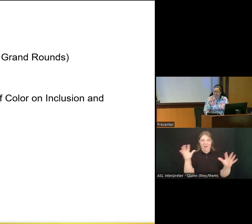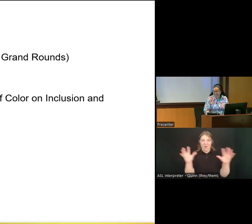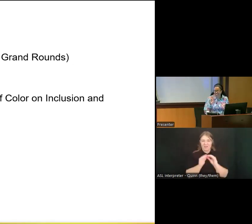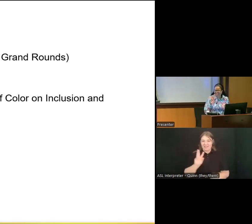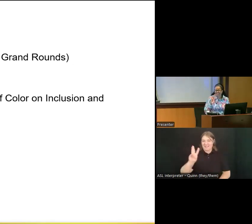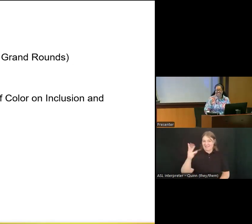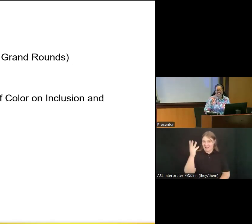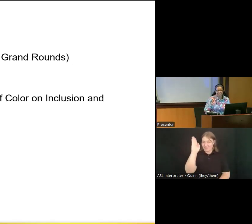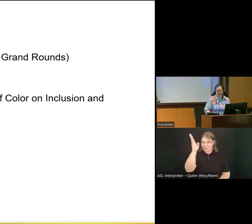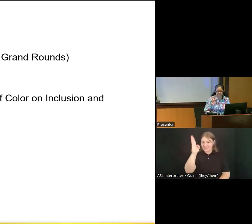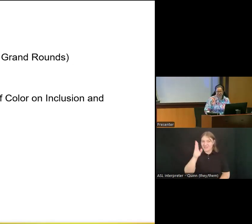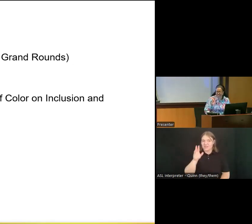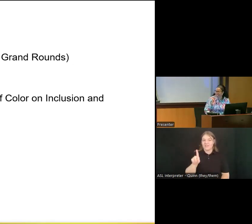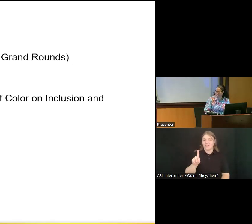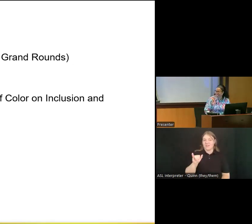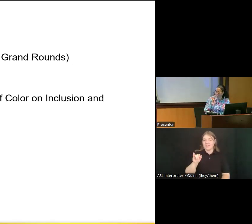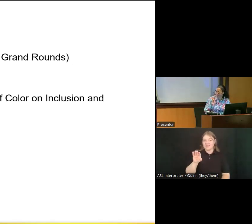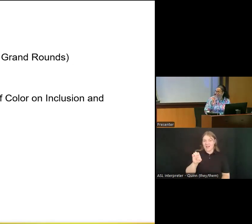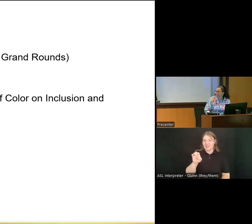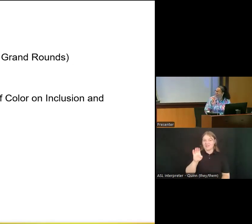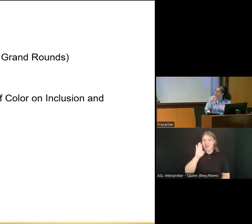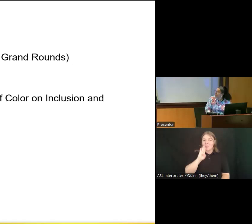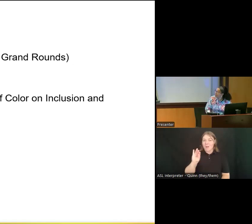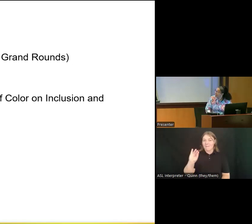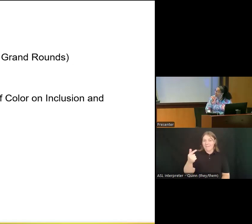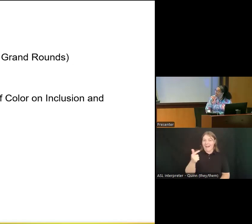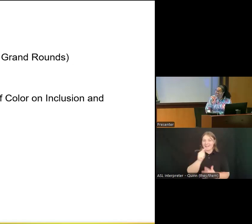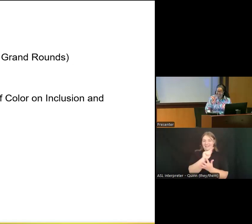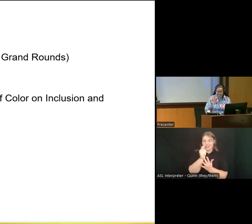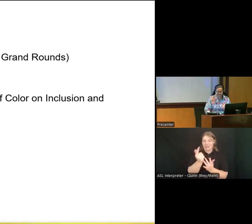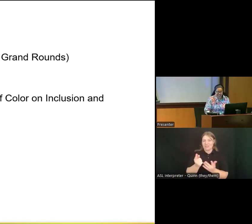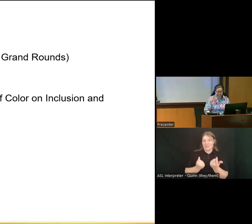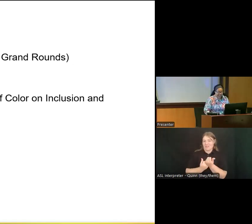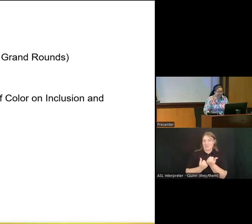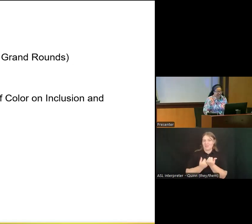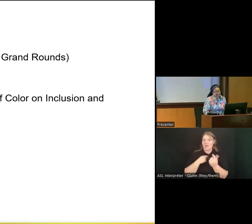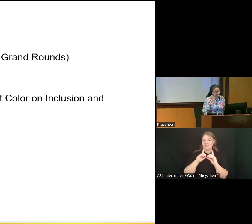of the dice Brown Bag series sponsored by the department of Psychiatry you'll see